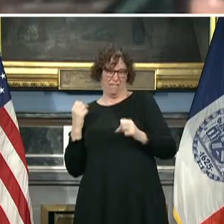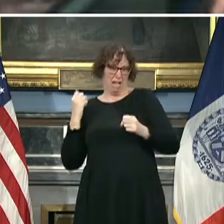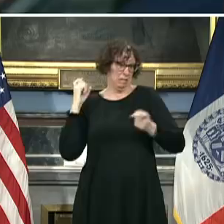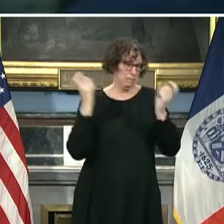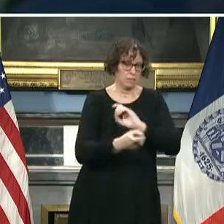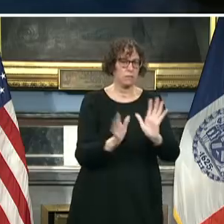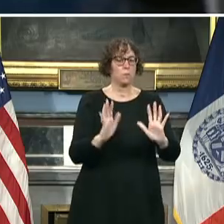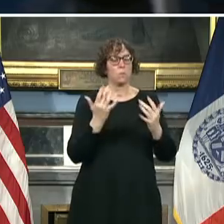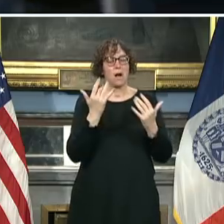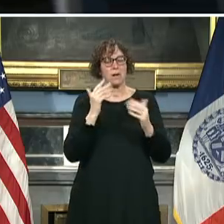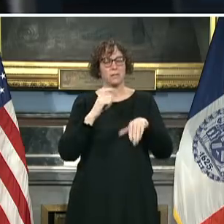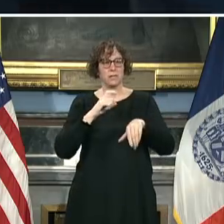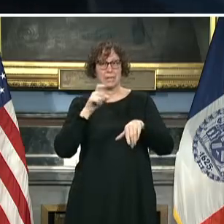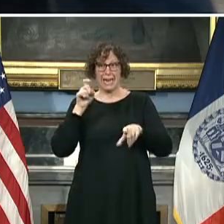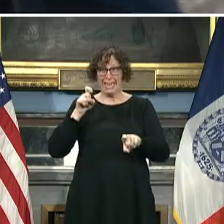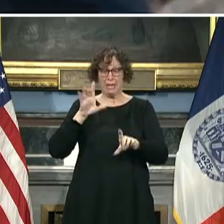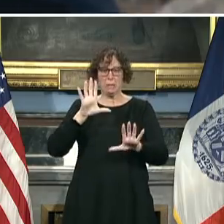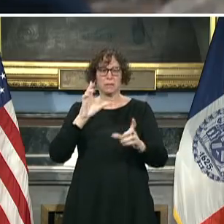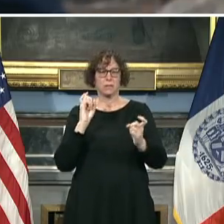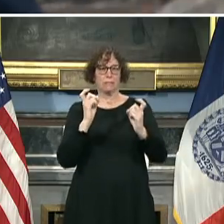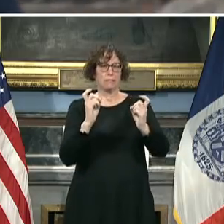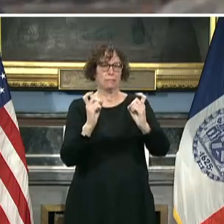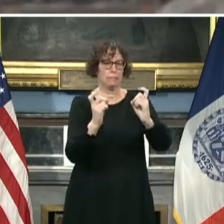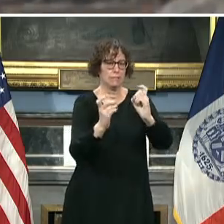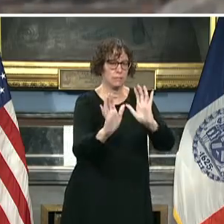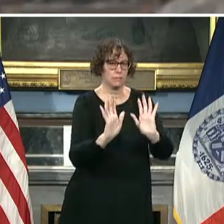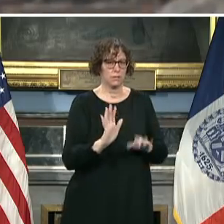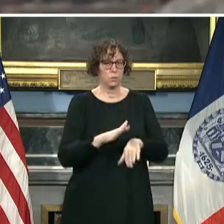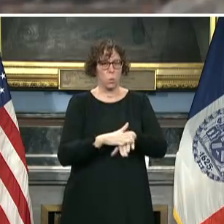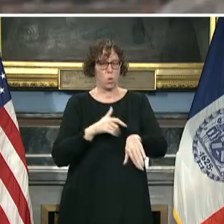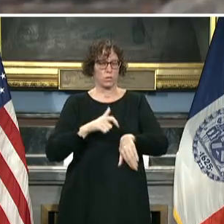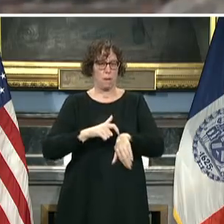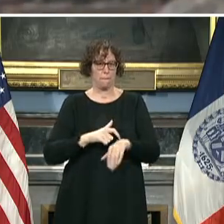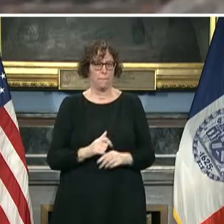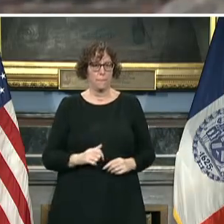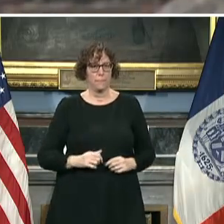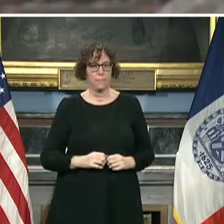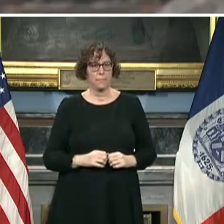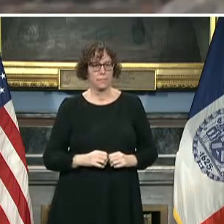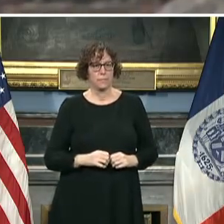BEFORE YOU SEE IT IN A LARGE SCALE IN THE HOTELS, THE MEDICAL USE,